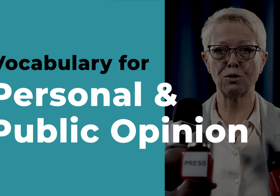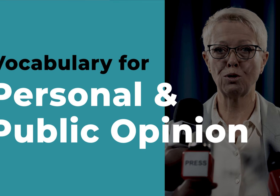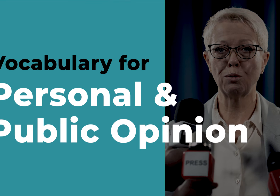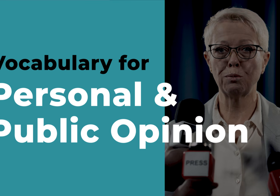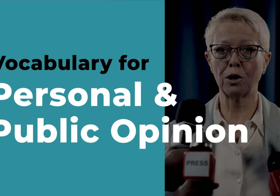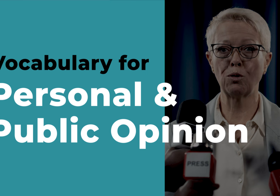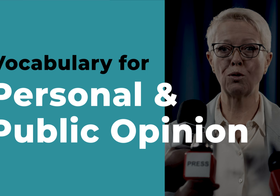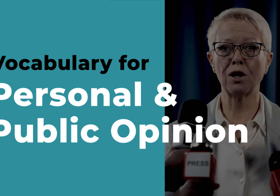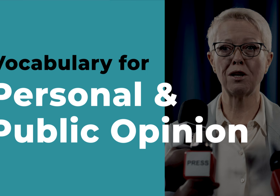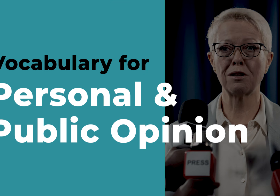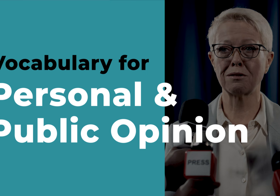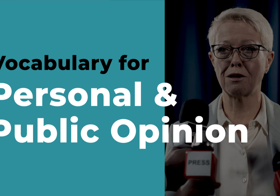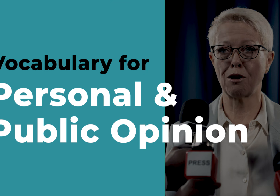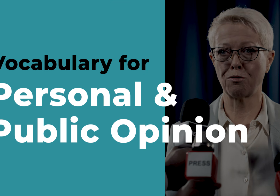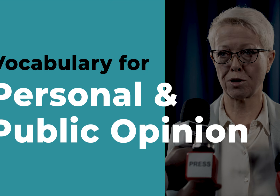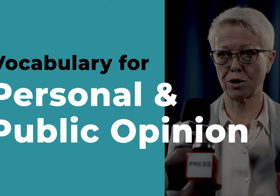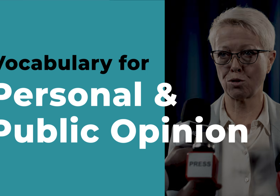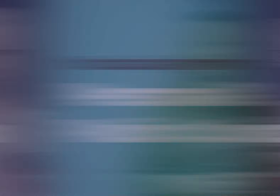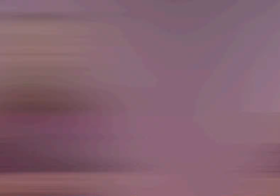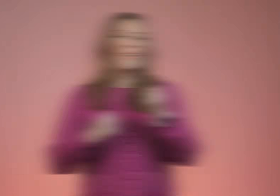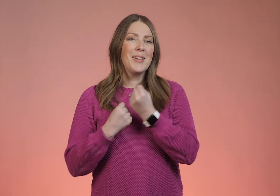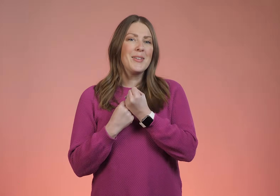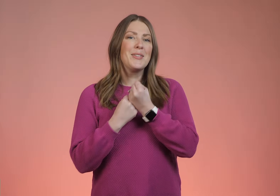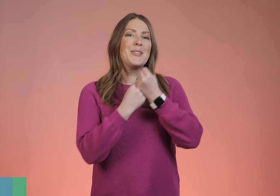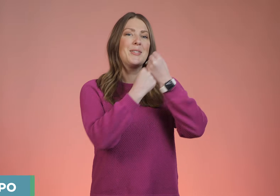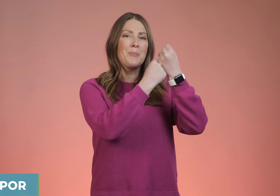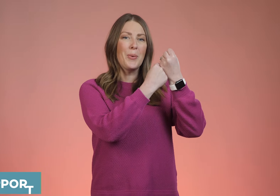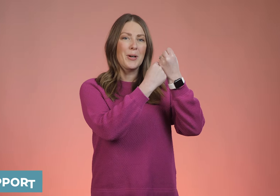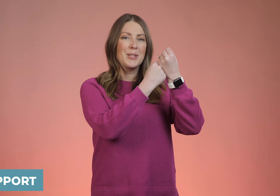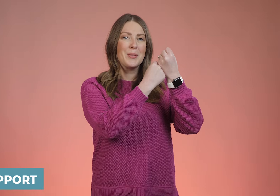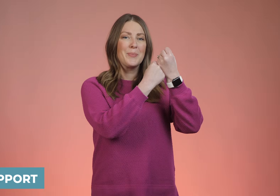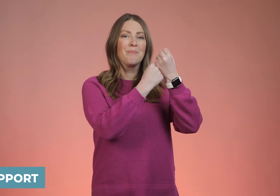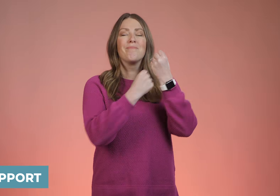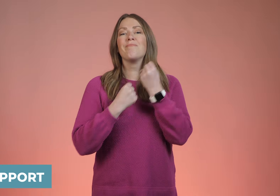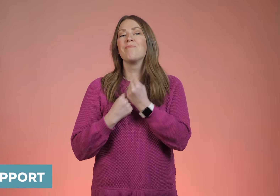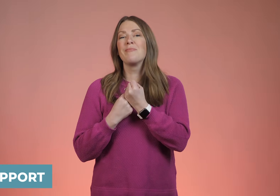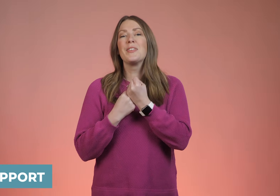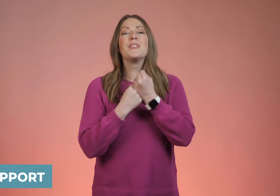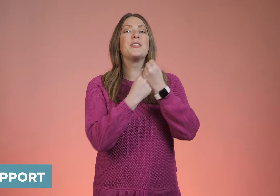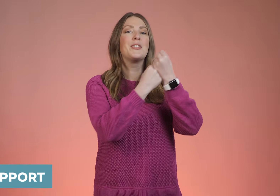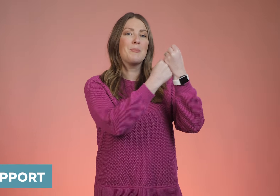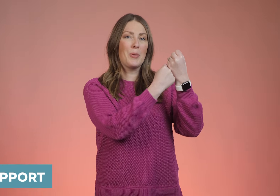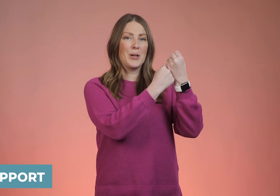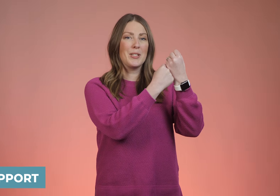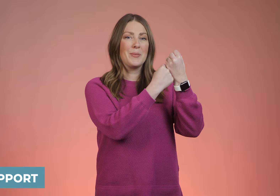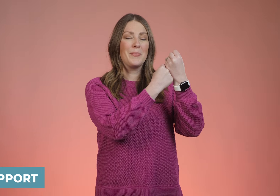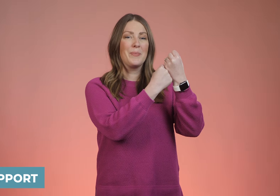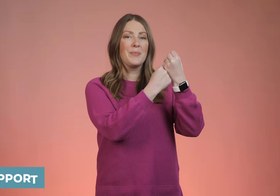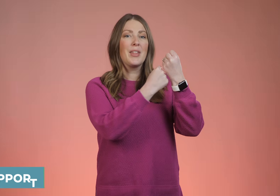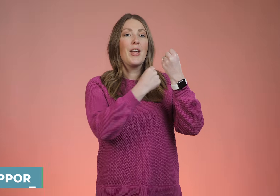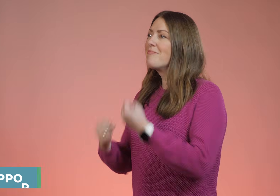for personal and public opinion. Support.